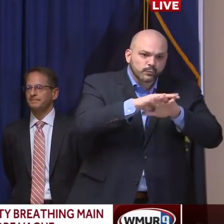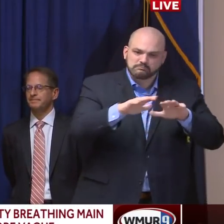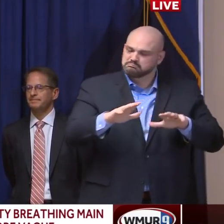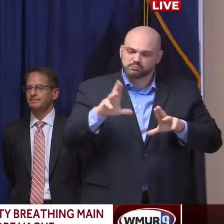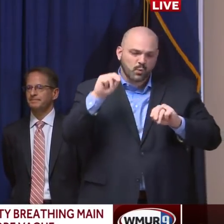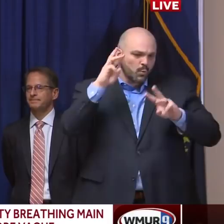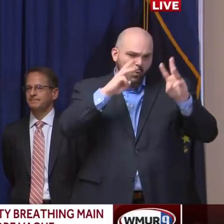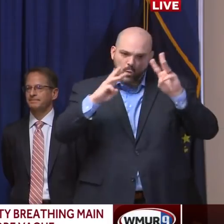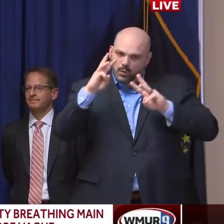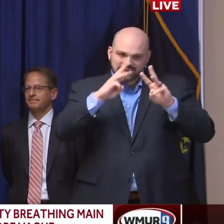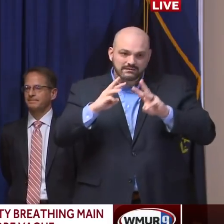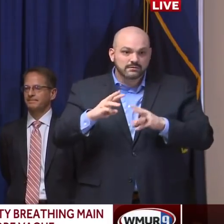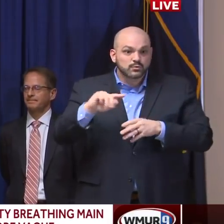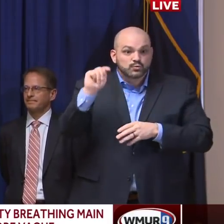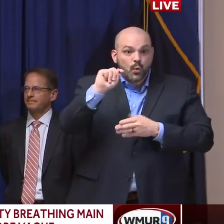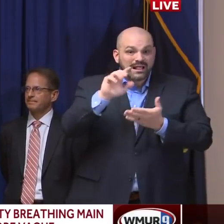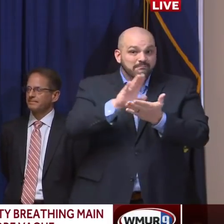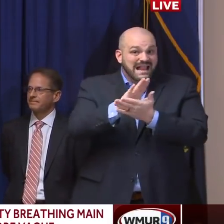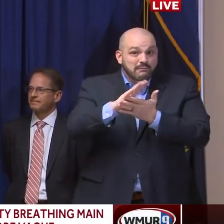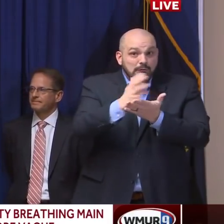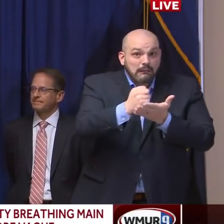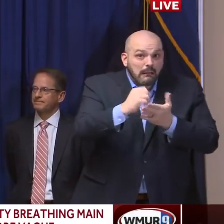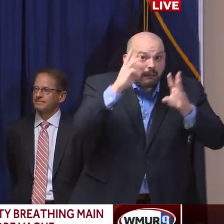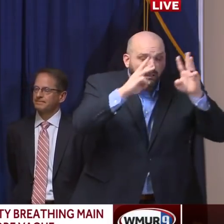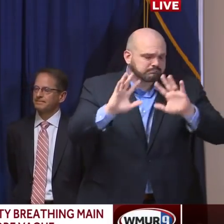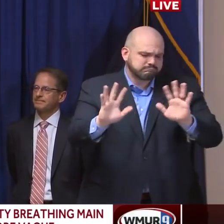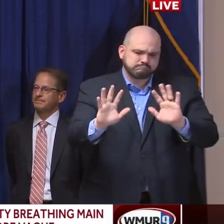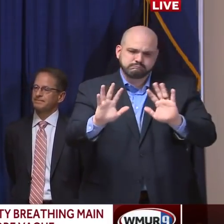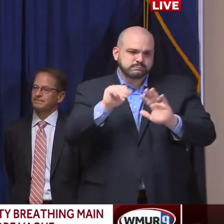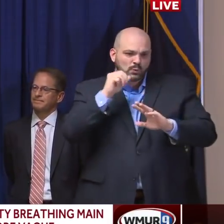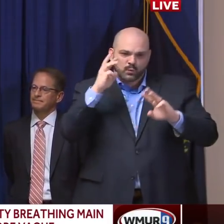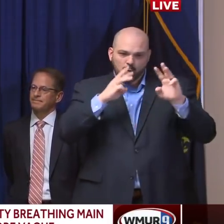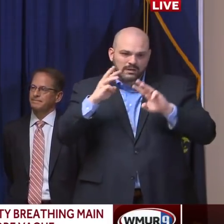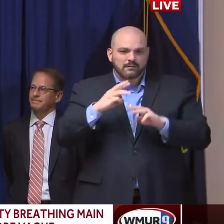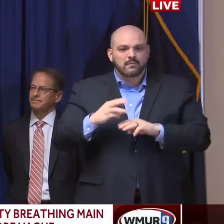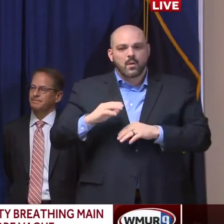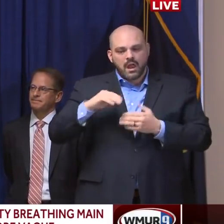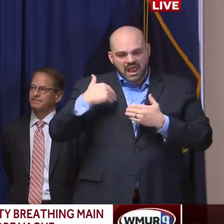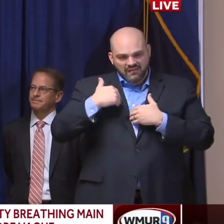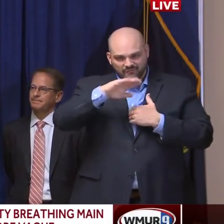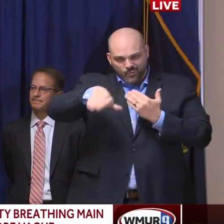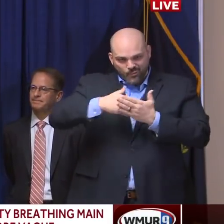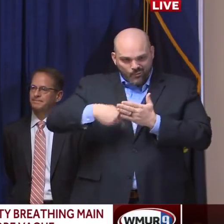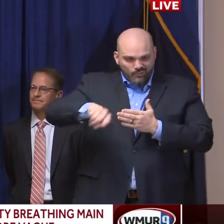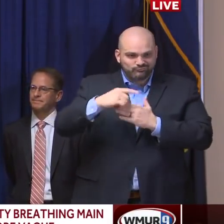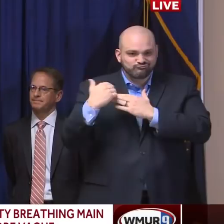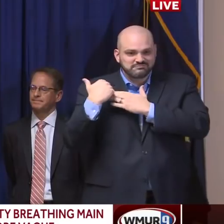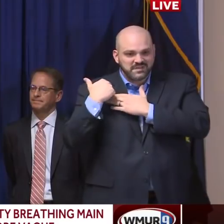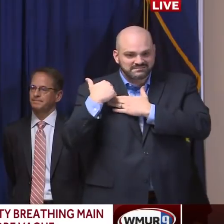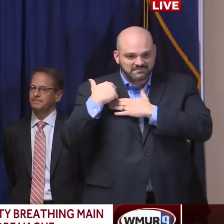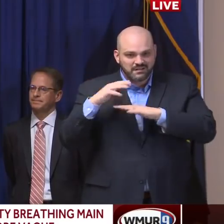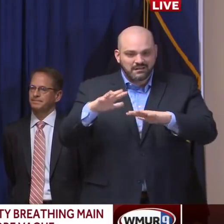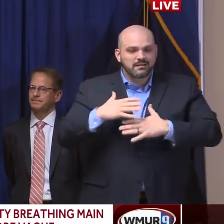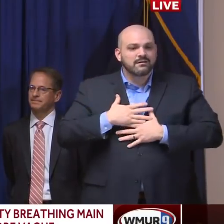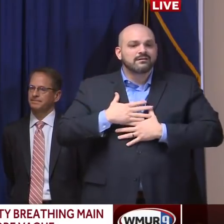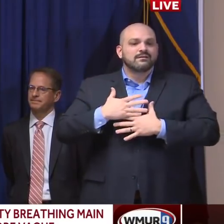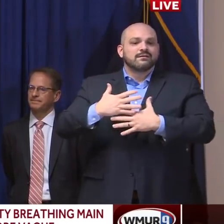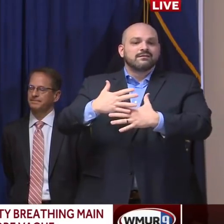THAT IS THE MESSAGE HERE. DON’T WORRY AS MUCH ABOUT THE LACK OF TOILET PAPER ON A SHELF TODAY.